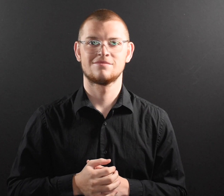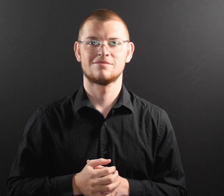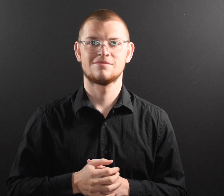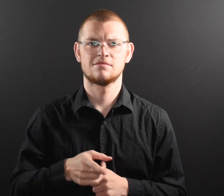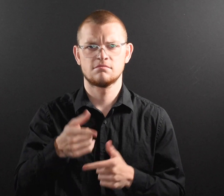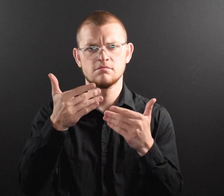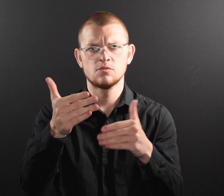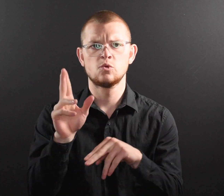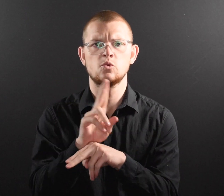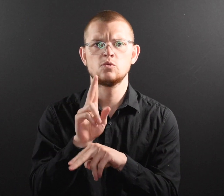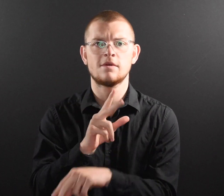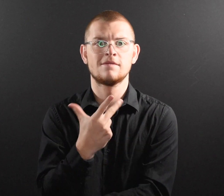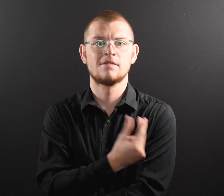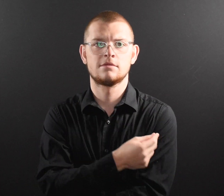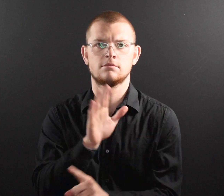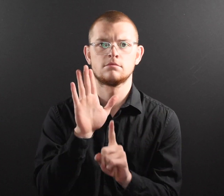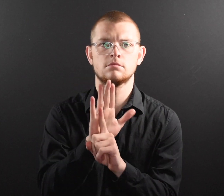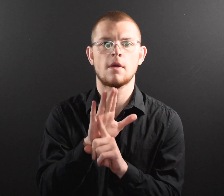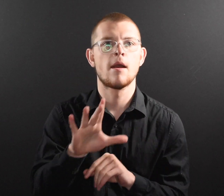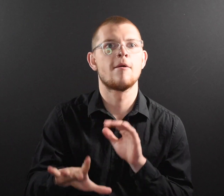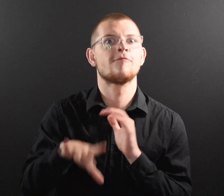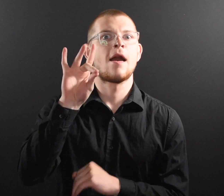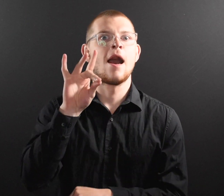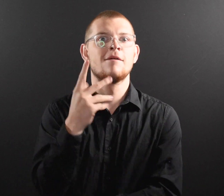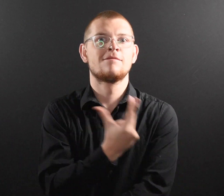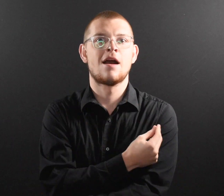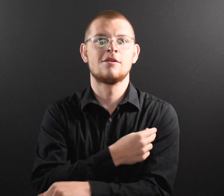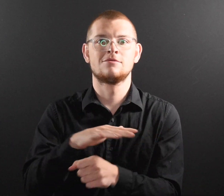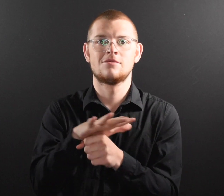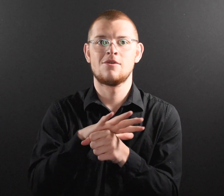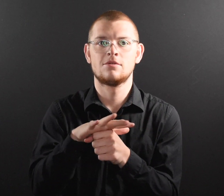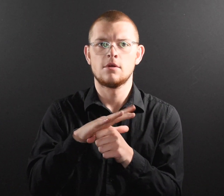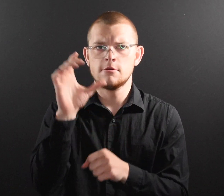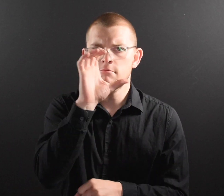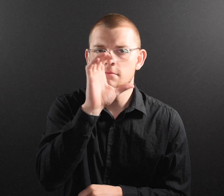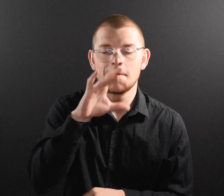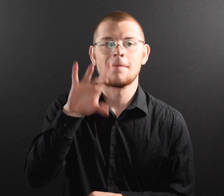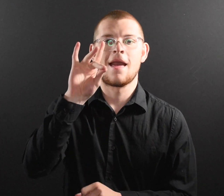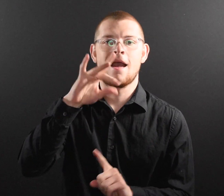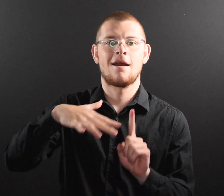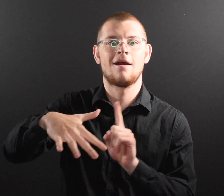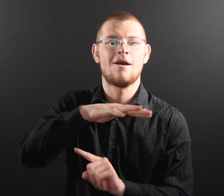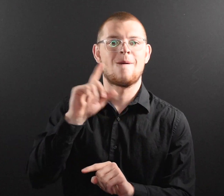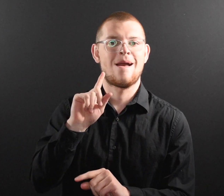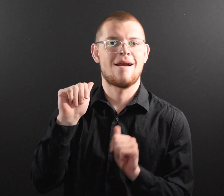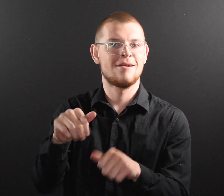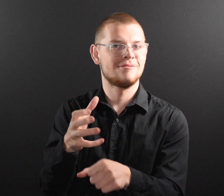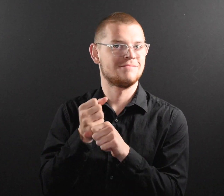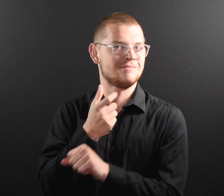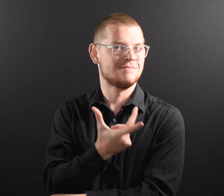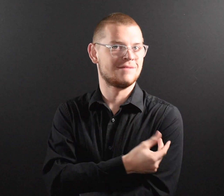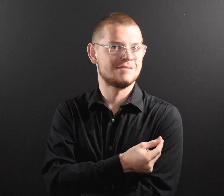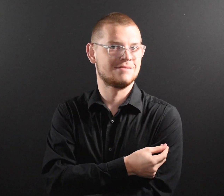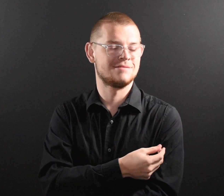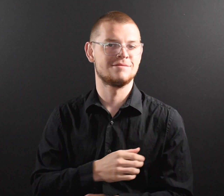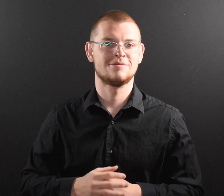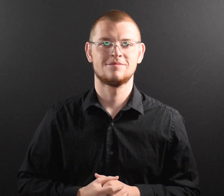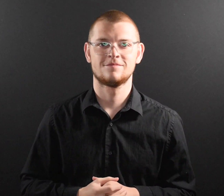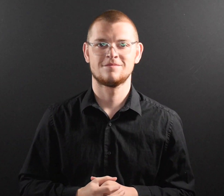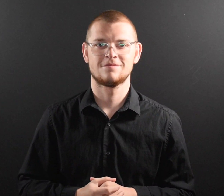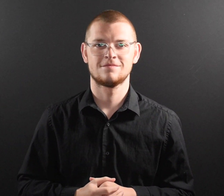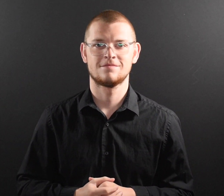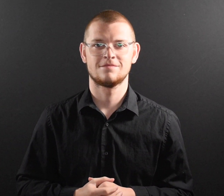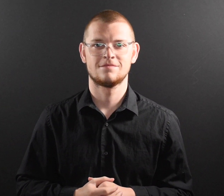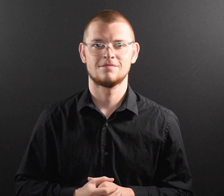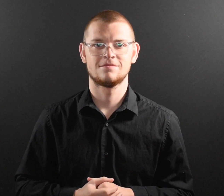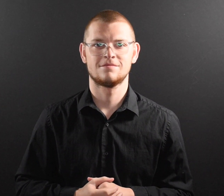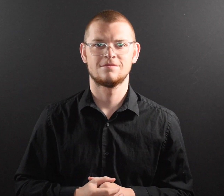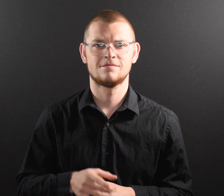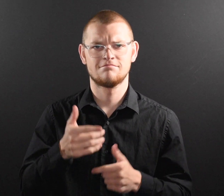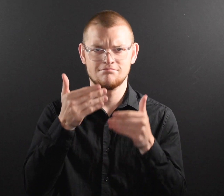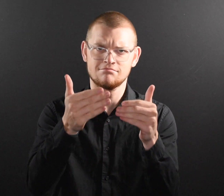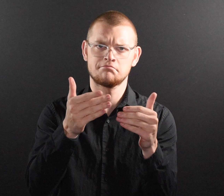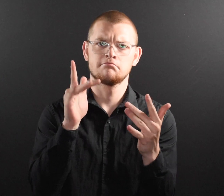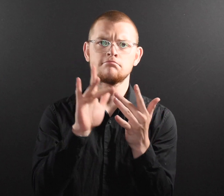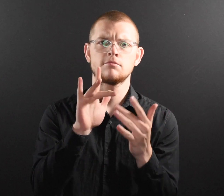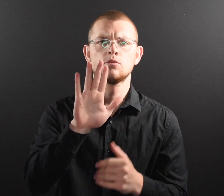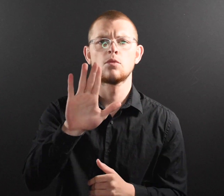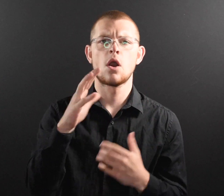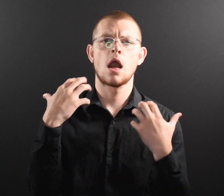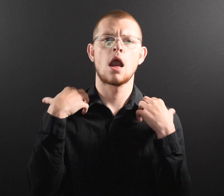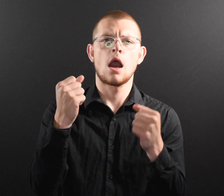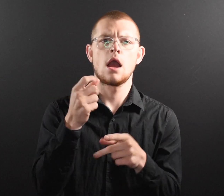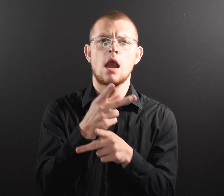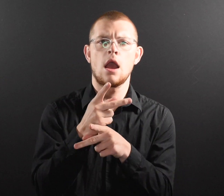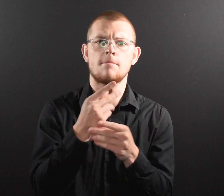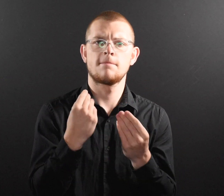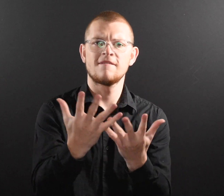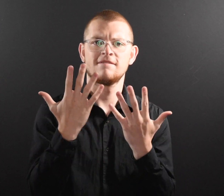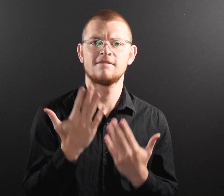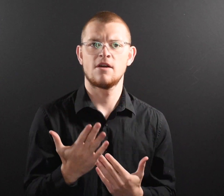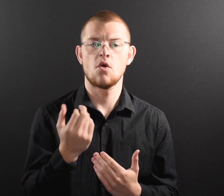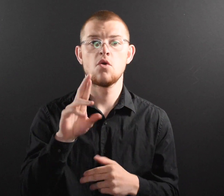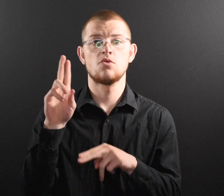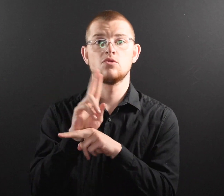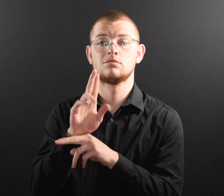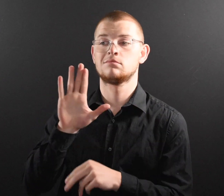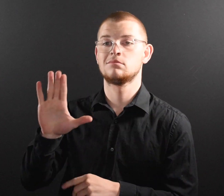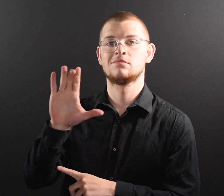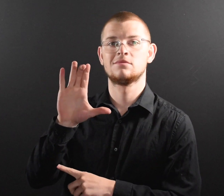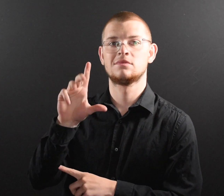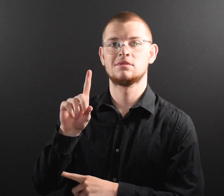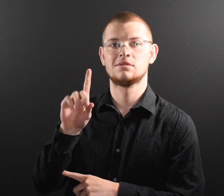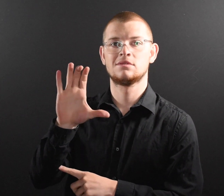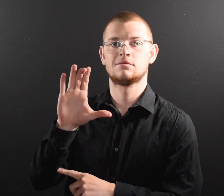· Contact their primary health care provider or use the CDC’s VaccineFinder .